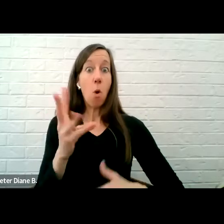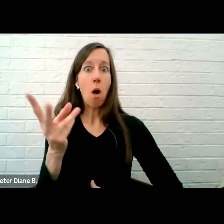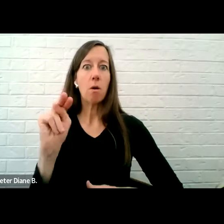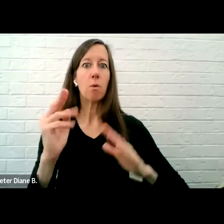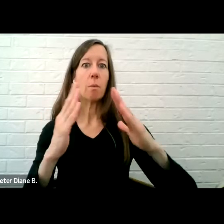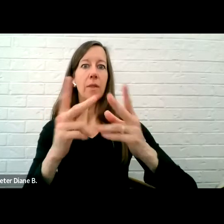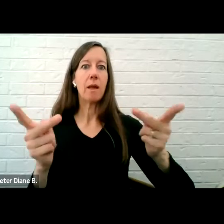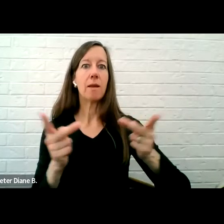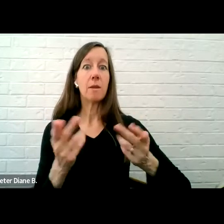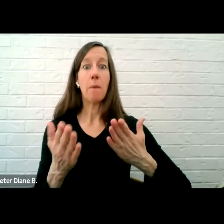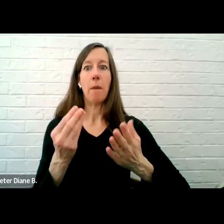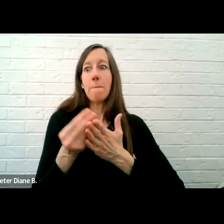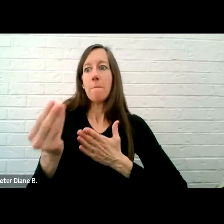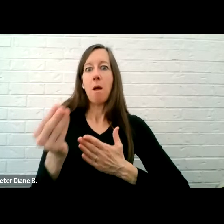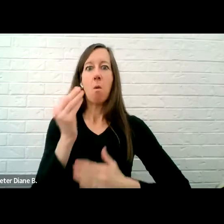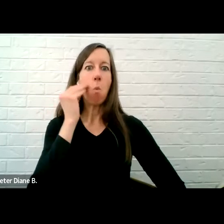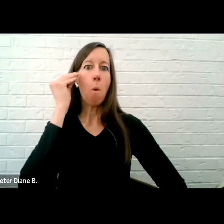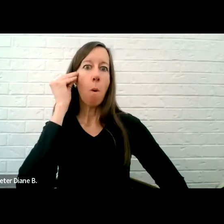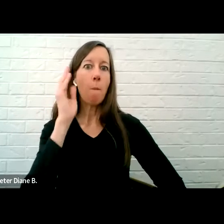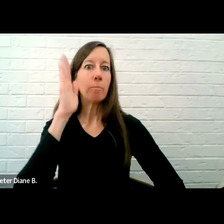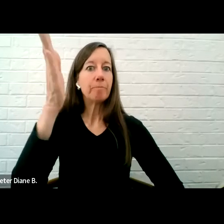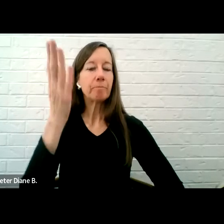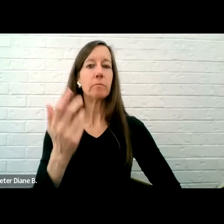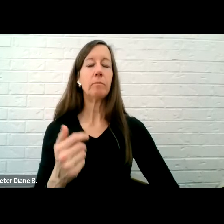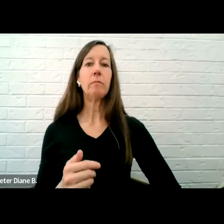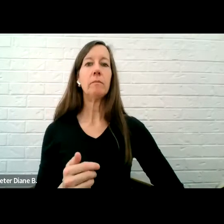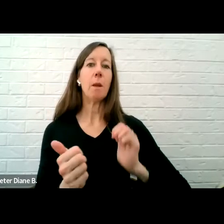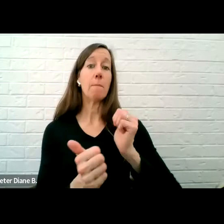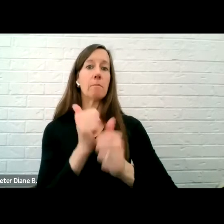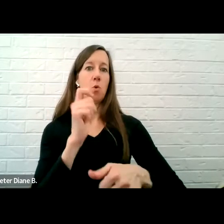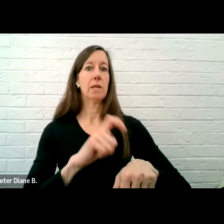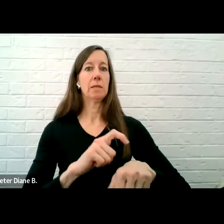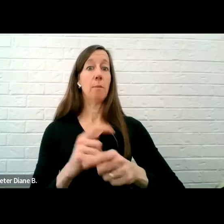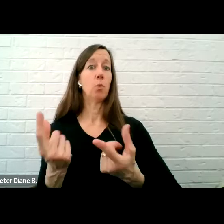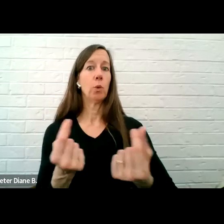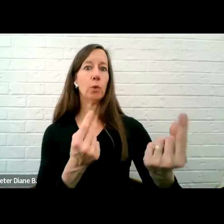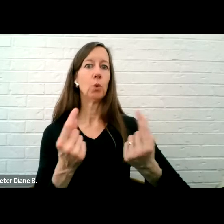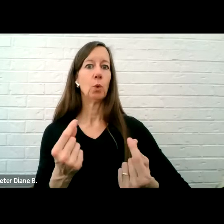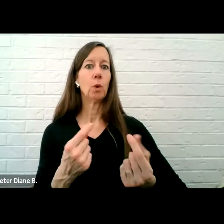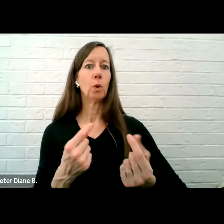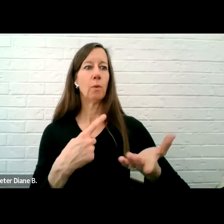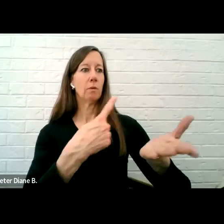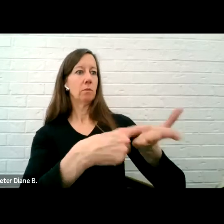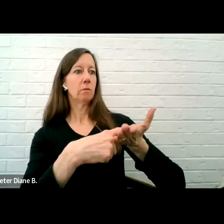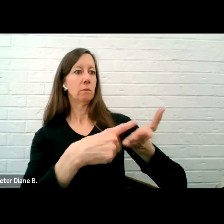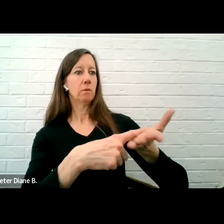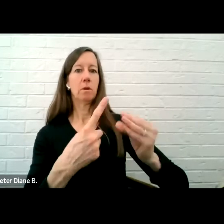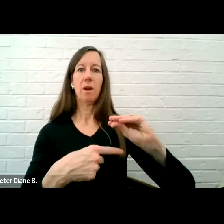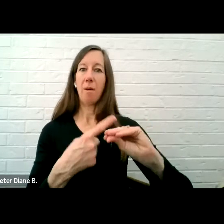Some day, and most of the time what we ended up doing was talking about budgets and accessibility.